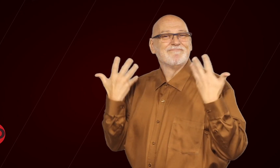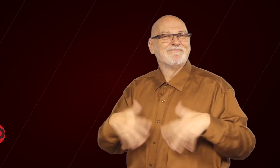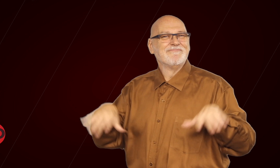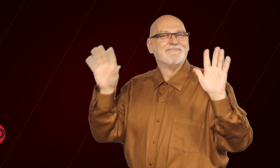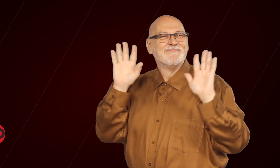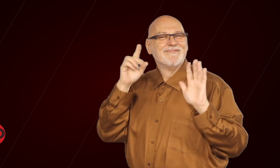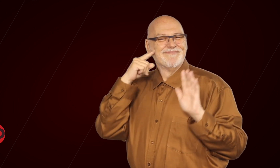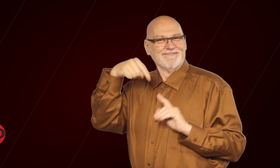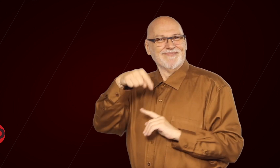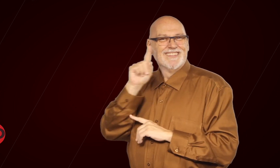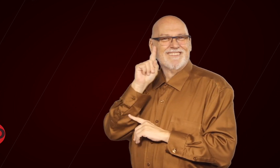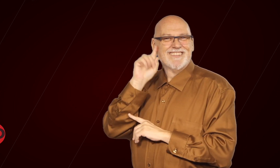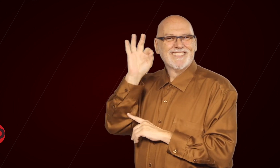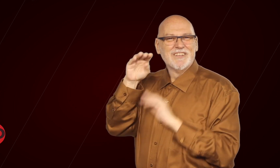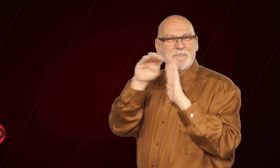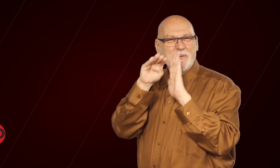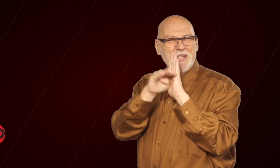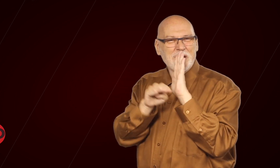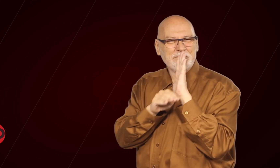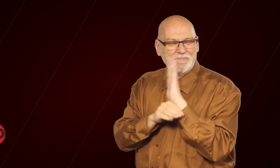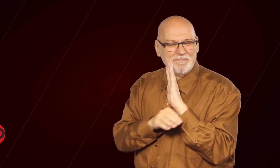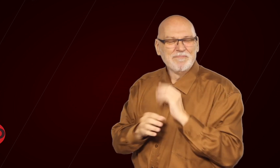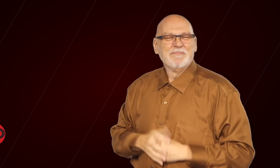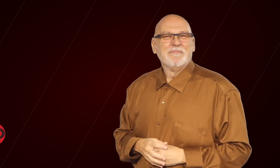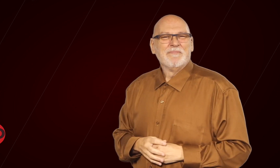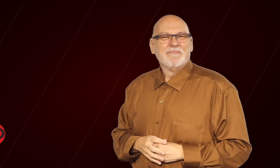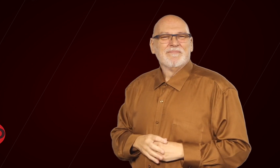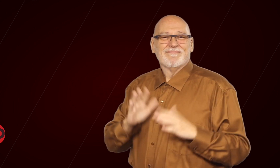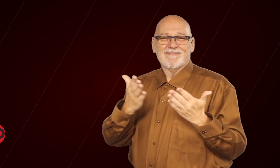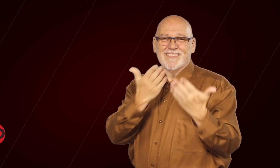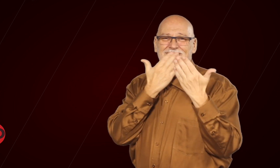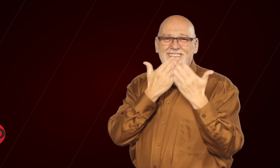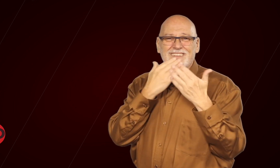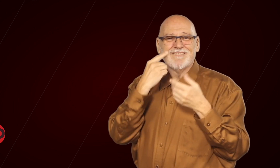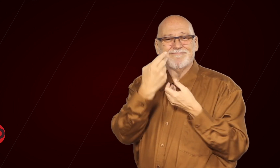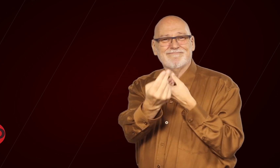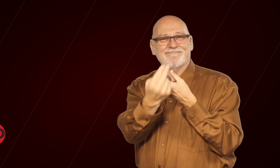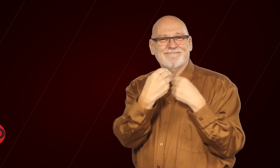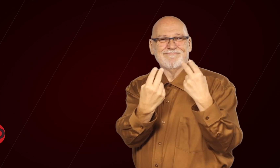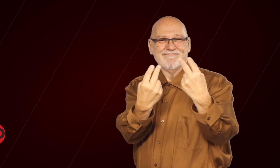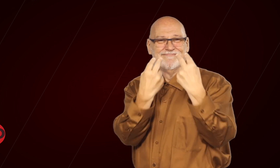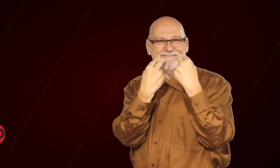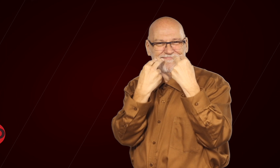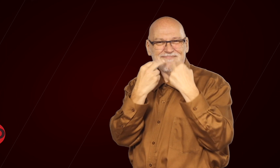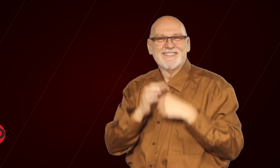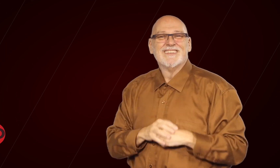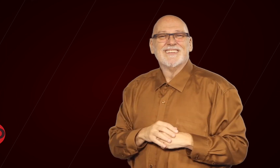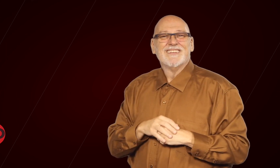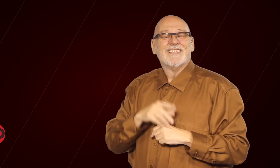[ANSELMO]: We have come to the end of this DeafDots program. Thank you for joining us.